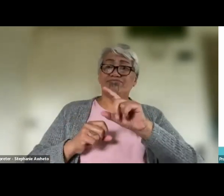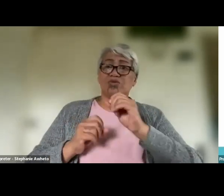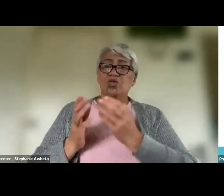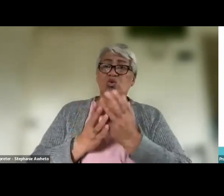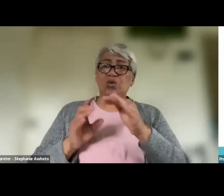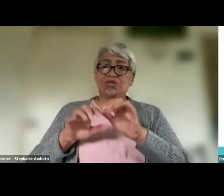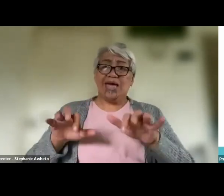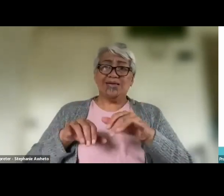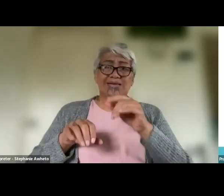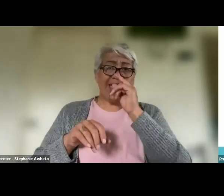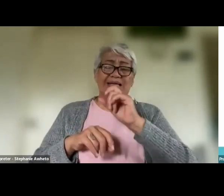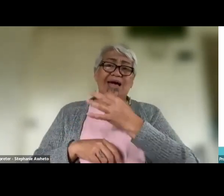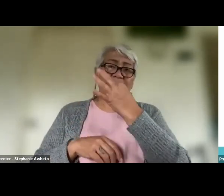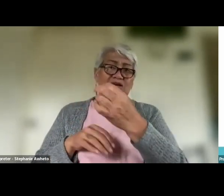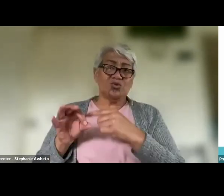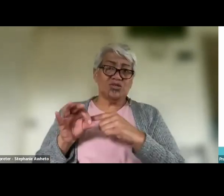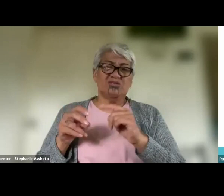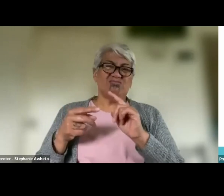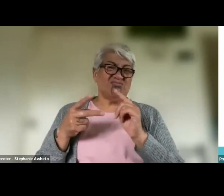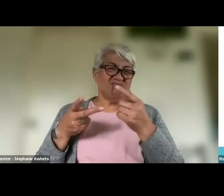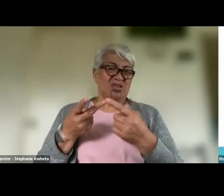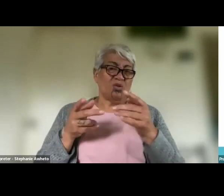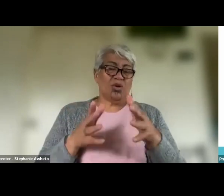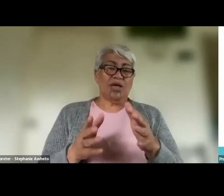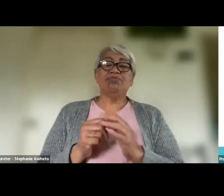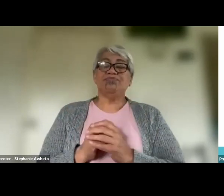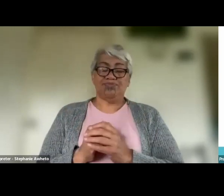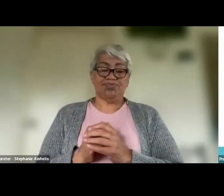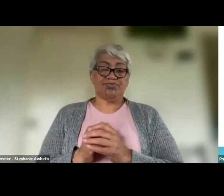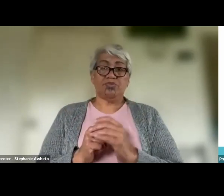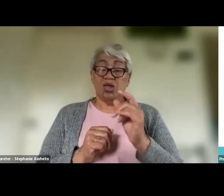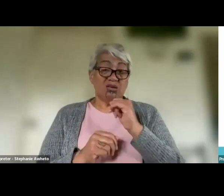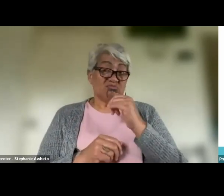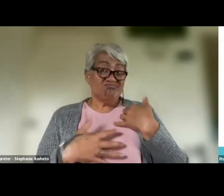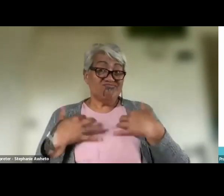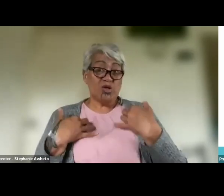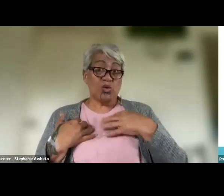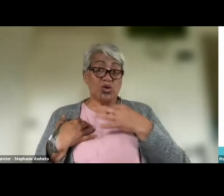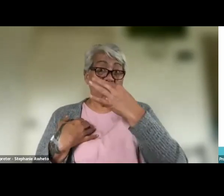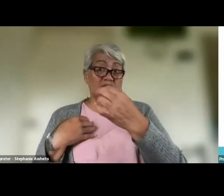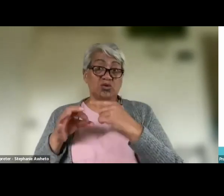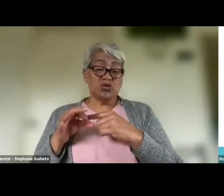So of course, the other way that you can ask a question is to raise your hand